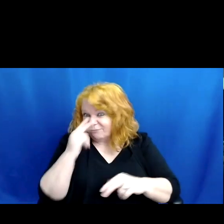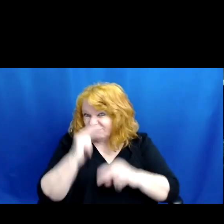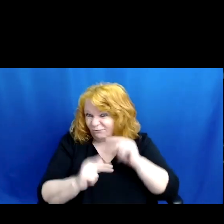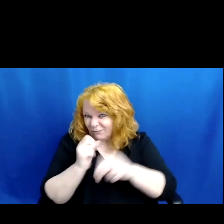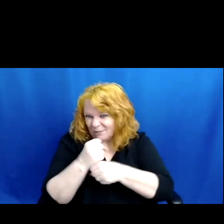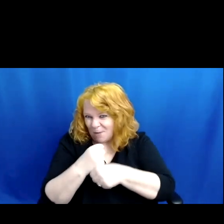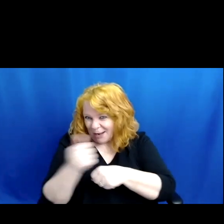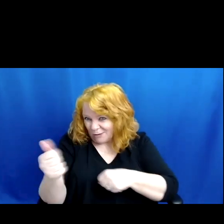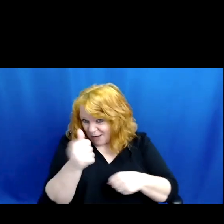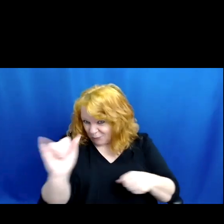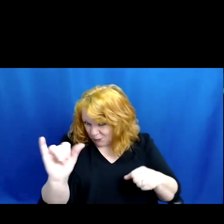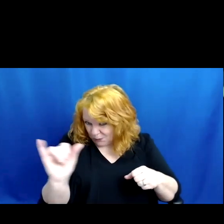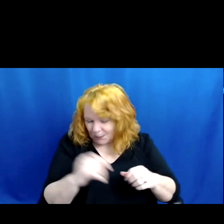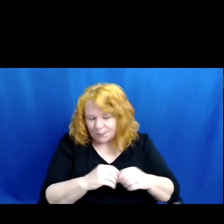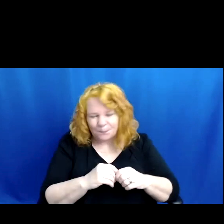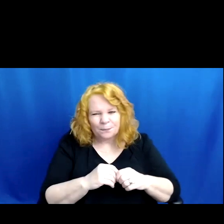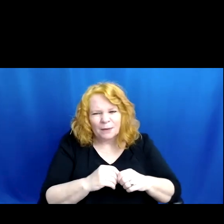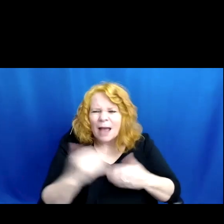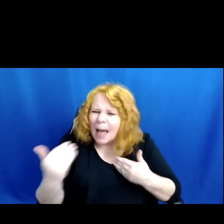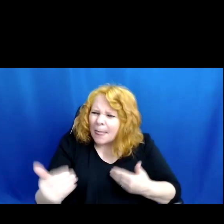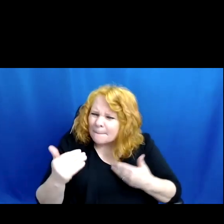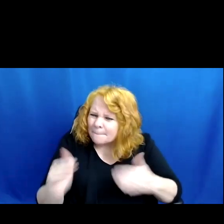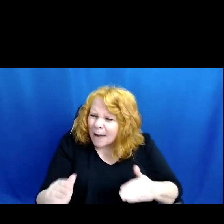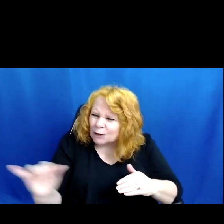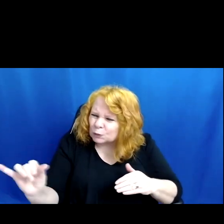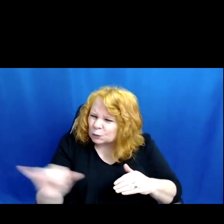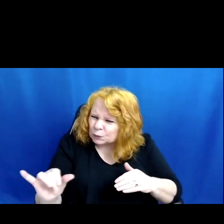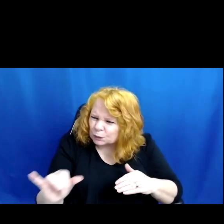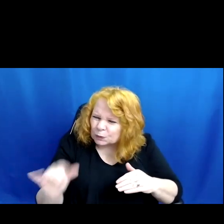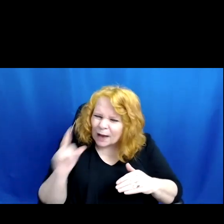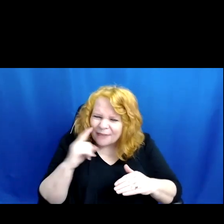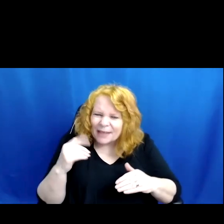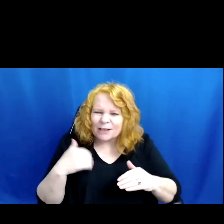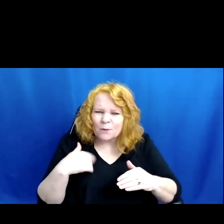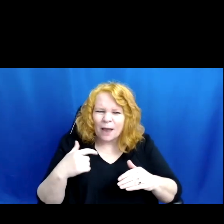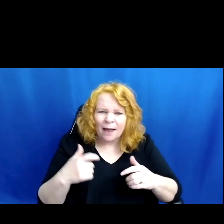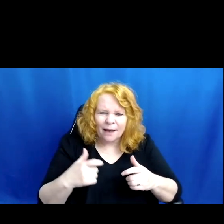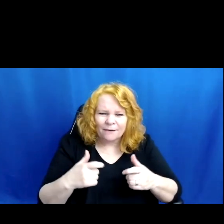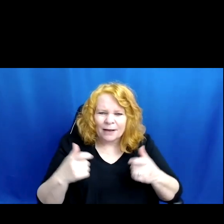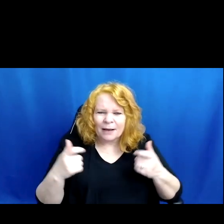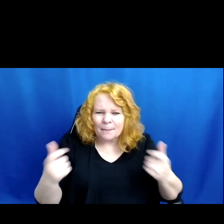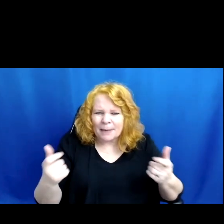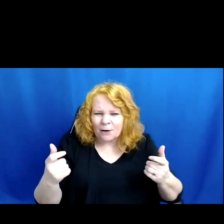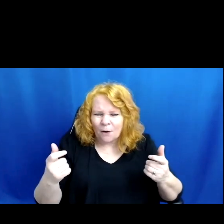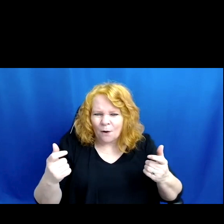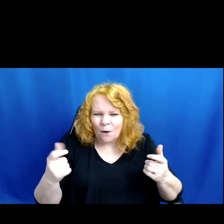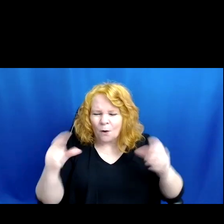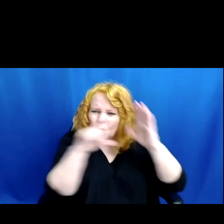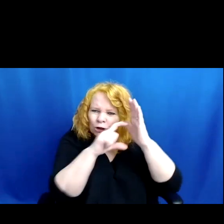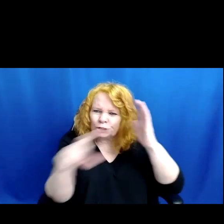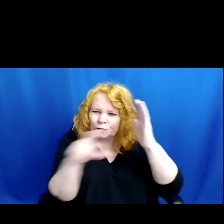Also in your boxes you have also received the booklets.